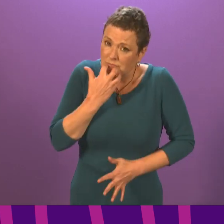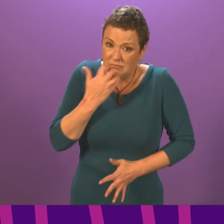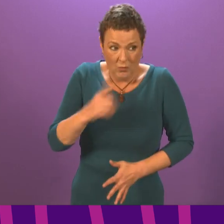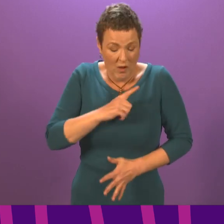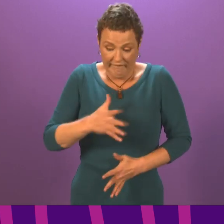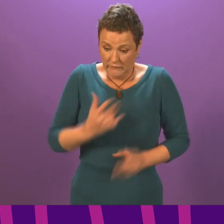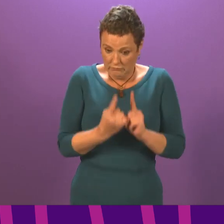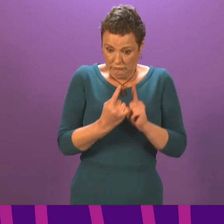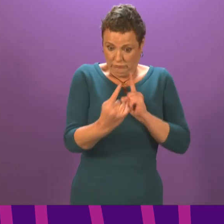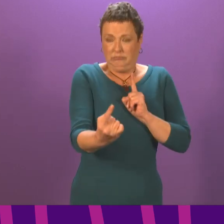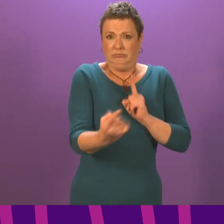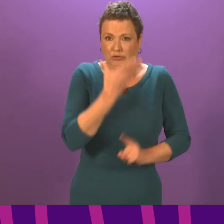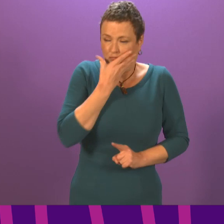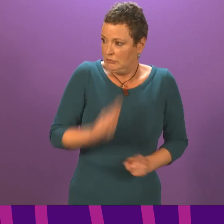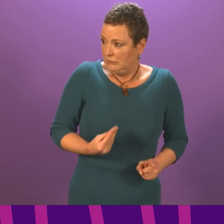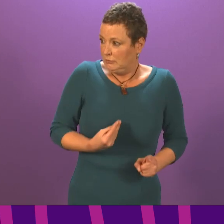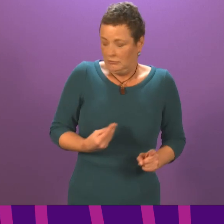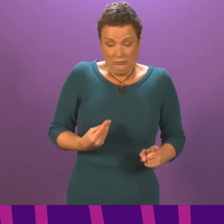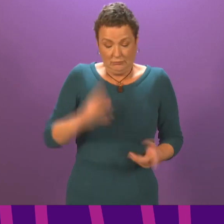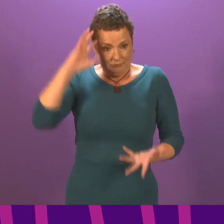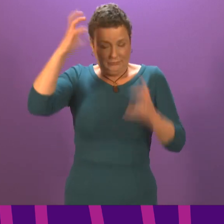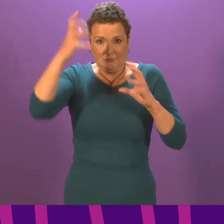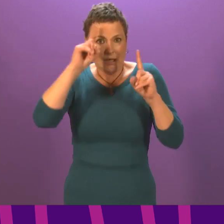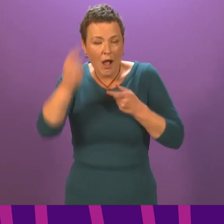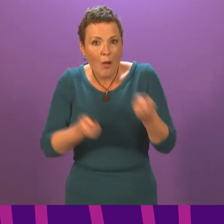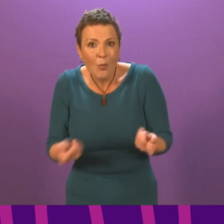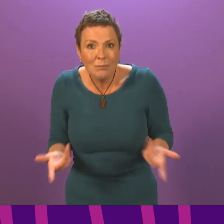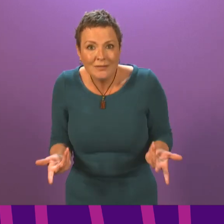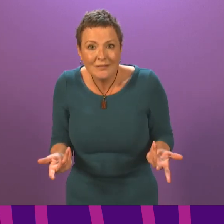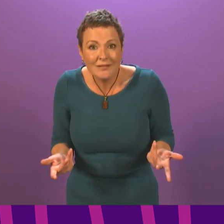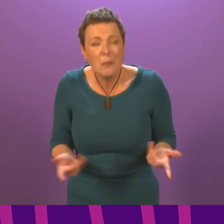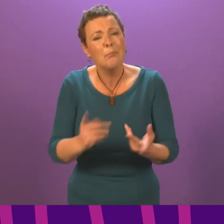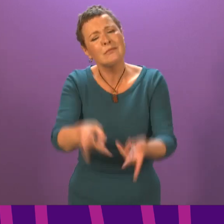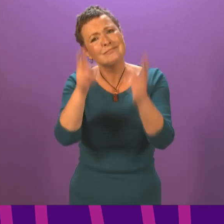away from loved ones over Christmas is difficult for any of us to bear. I hope that, by this